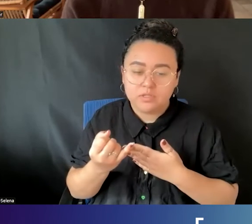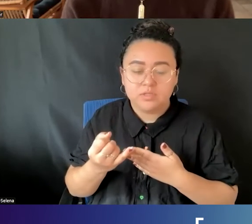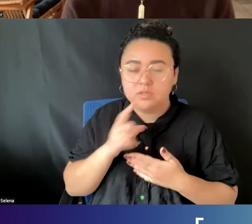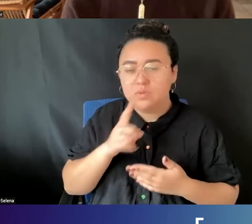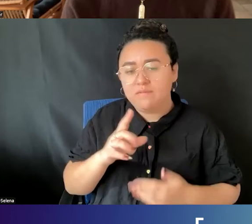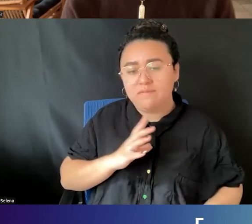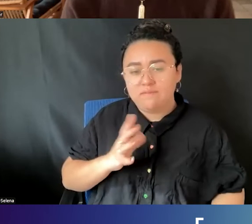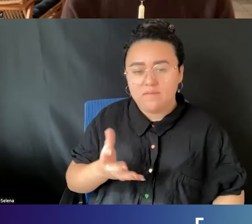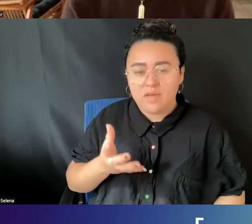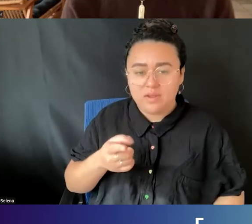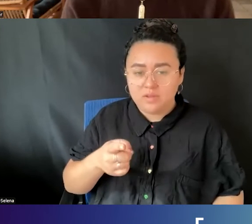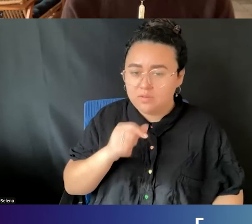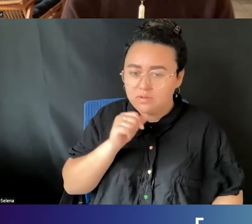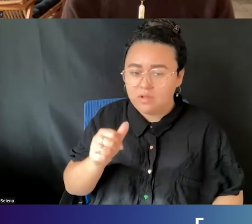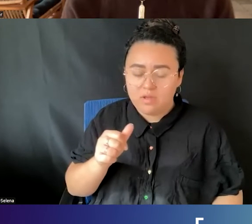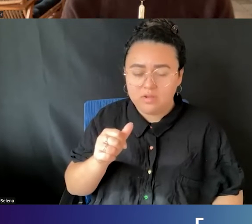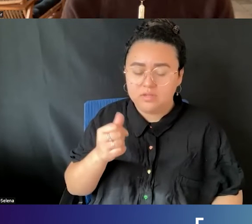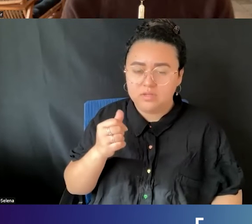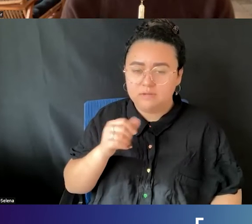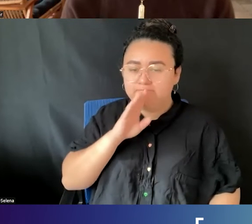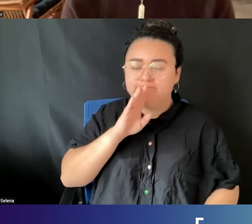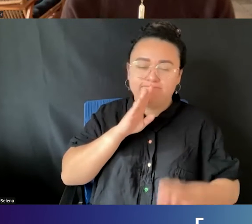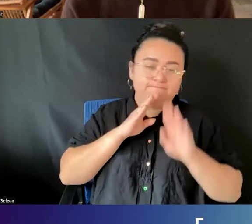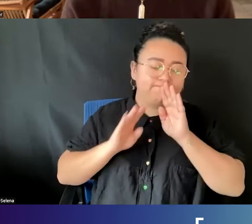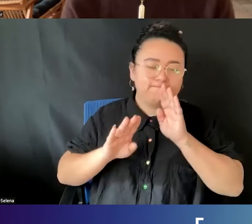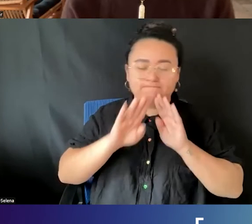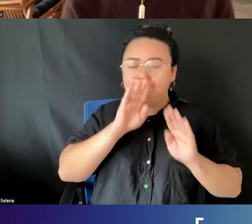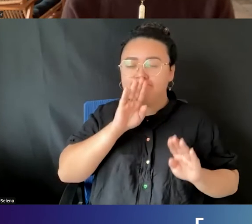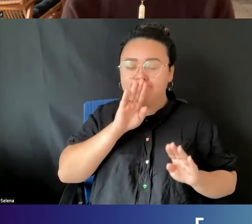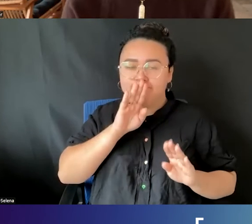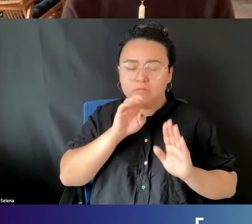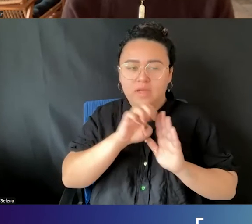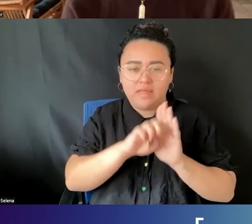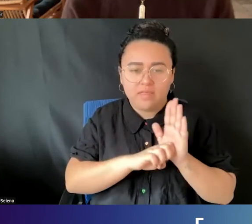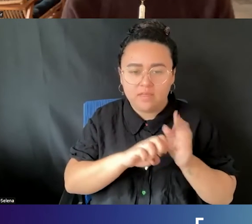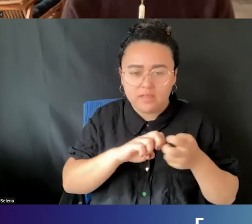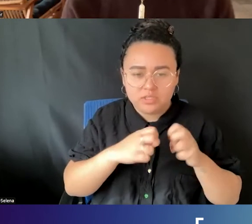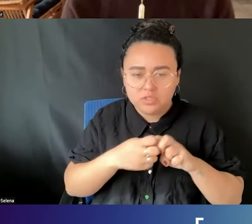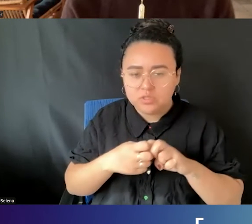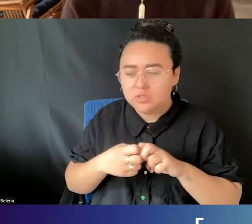because you're not going to run into some of these ethical dilemmas or journalistic questions